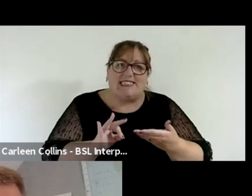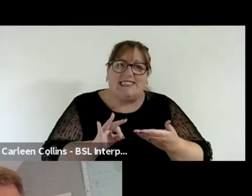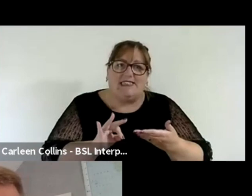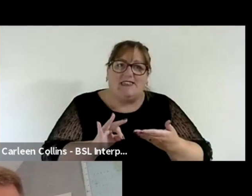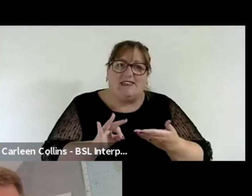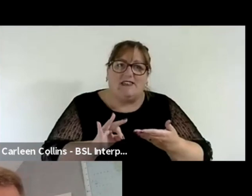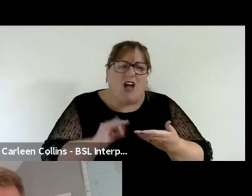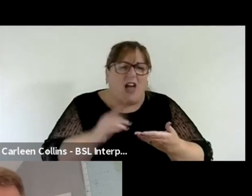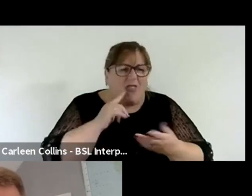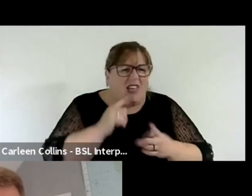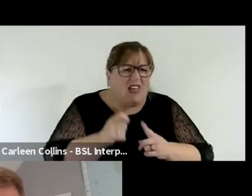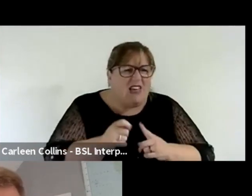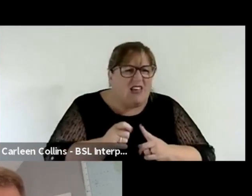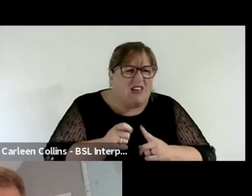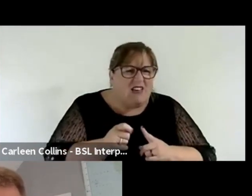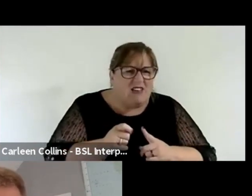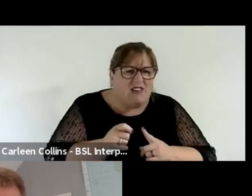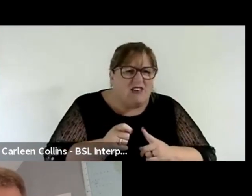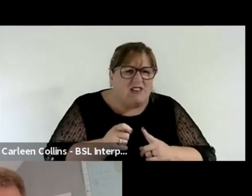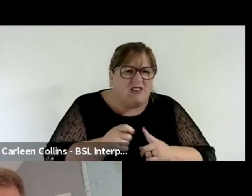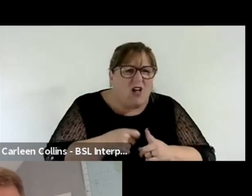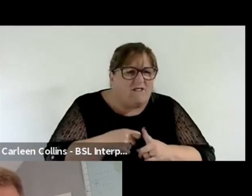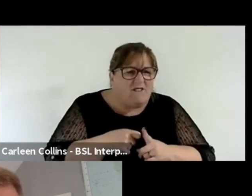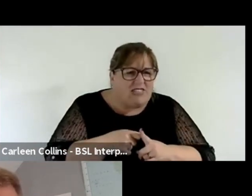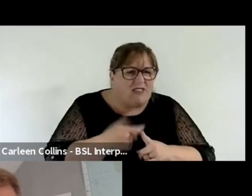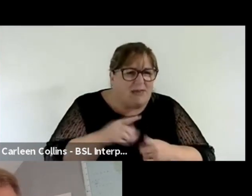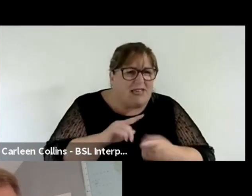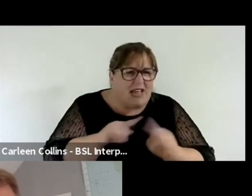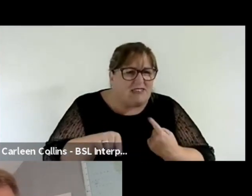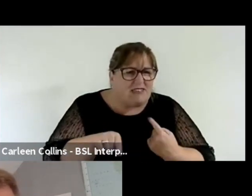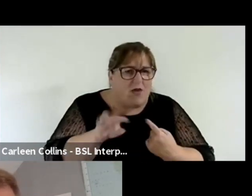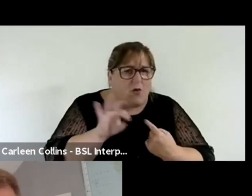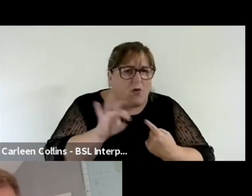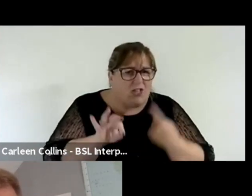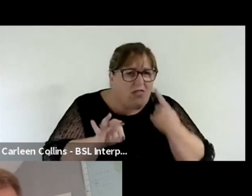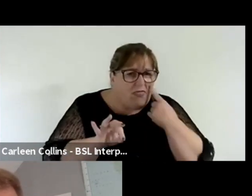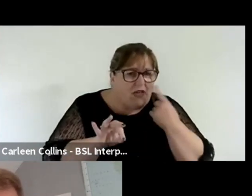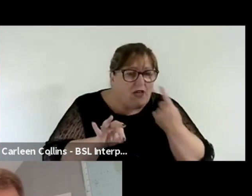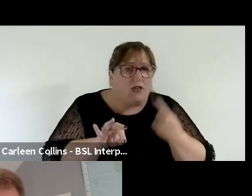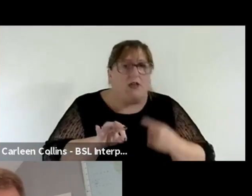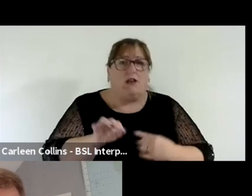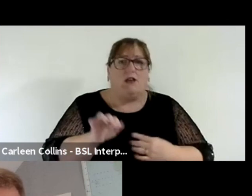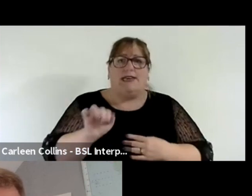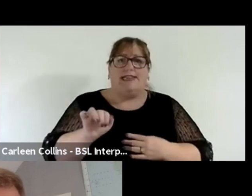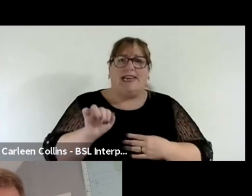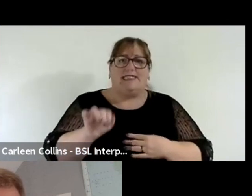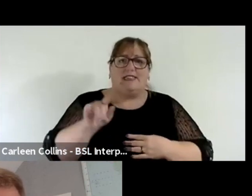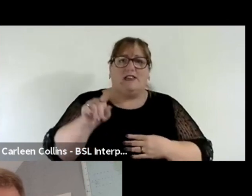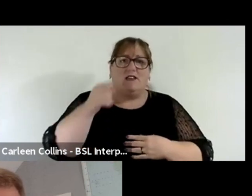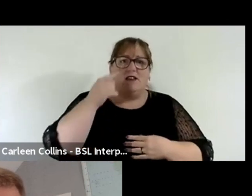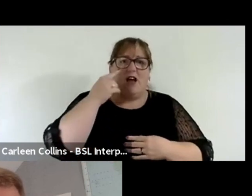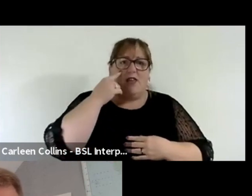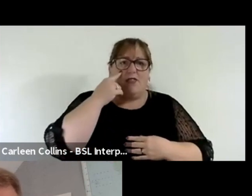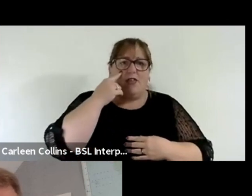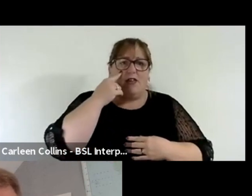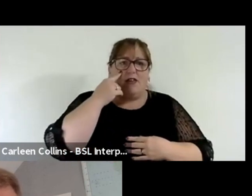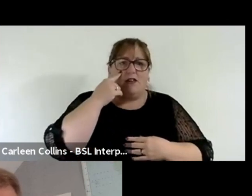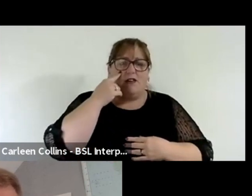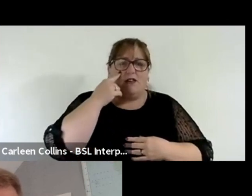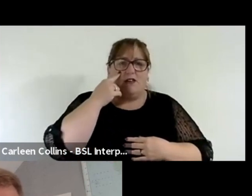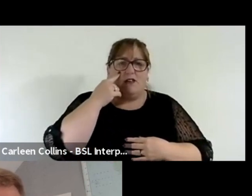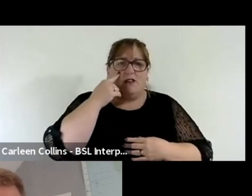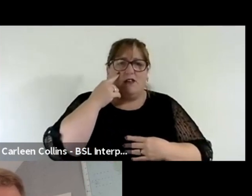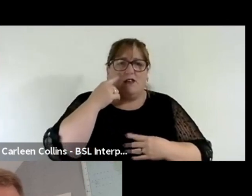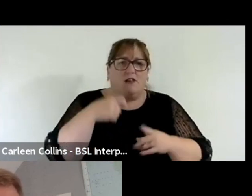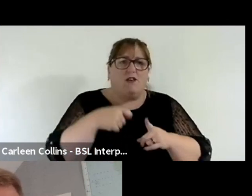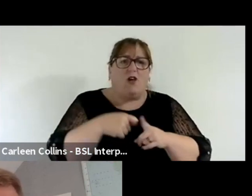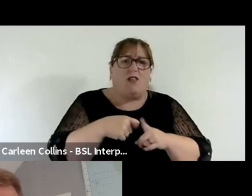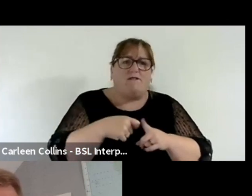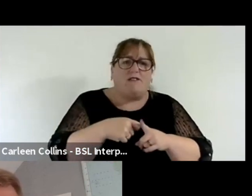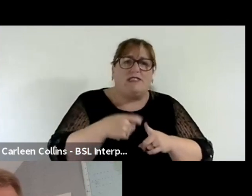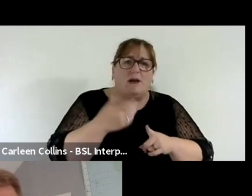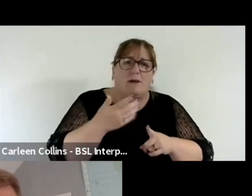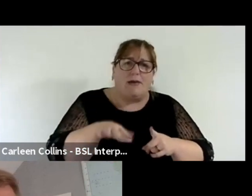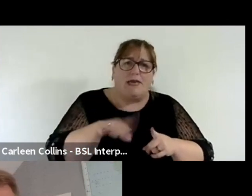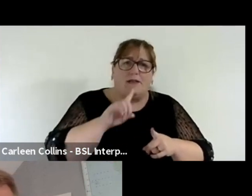I know Kulvinder answered that.